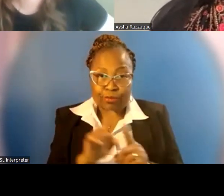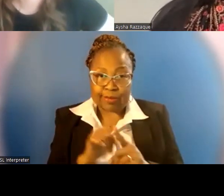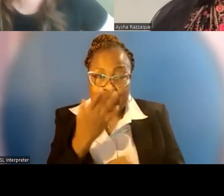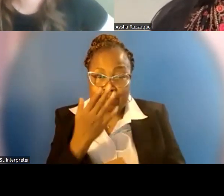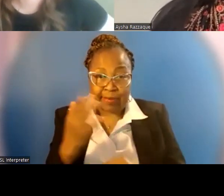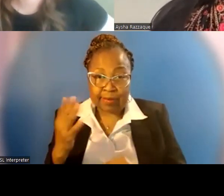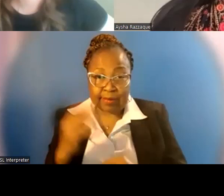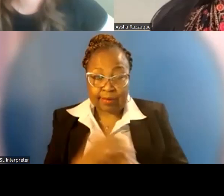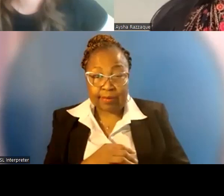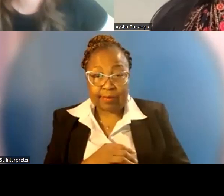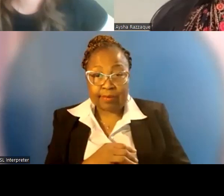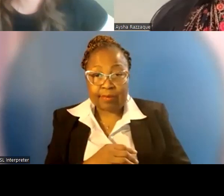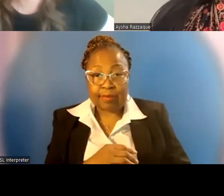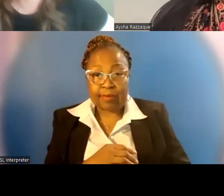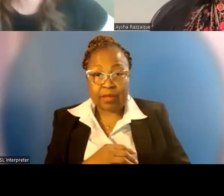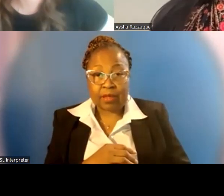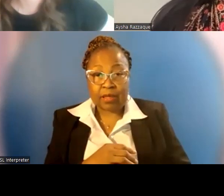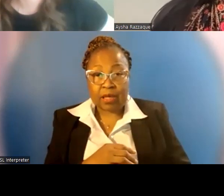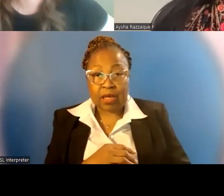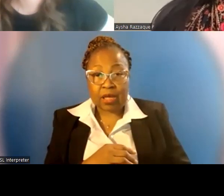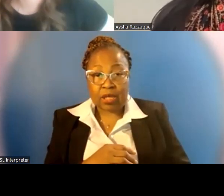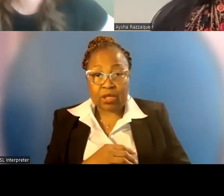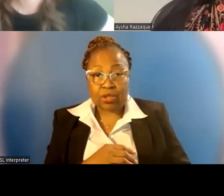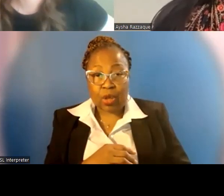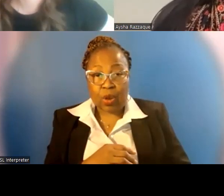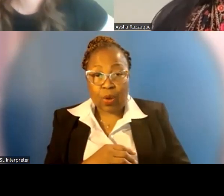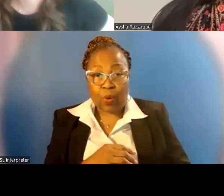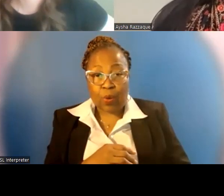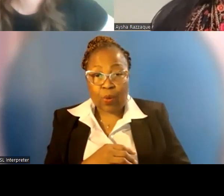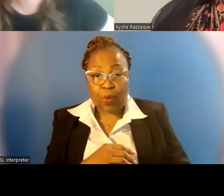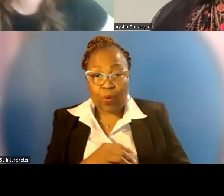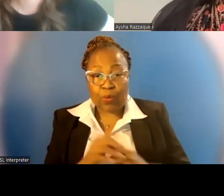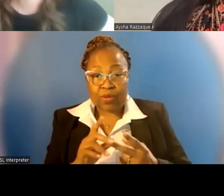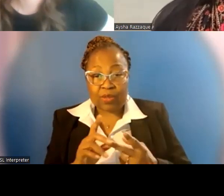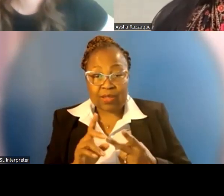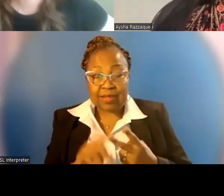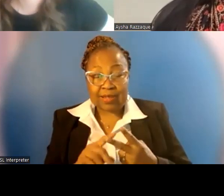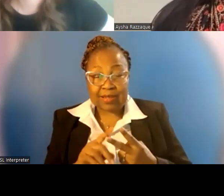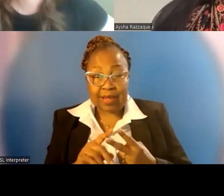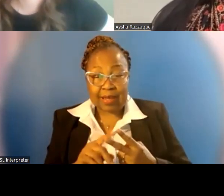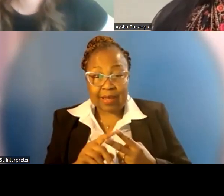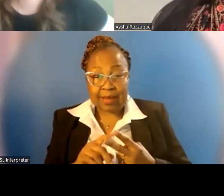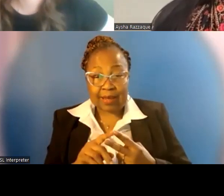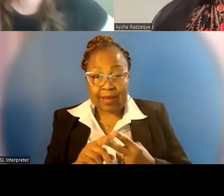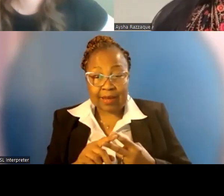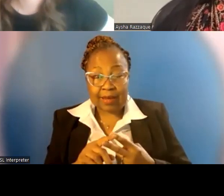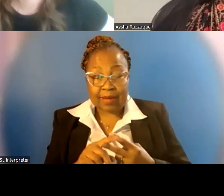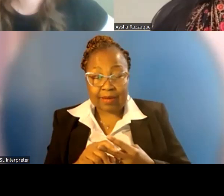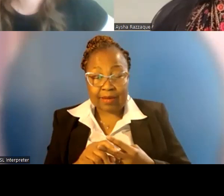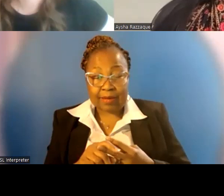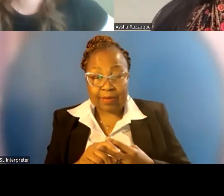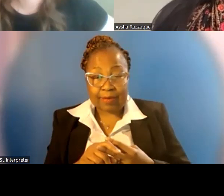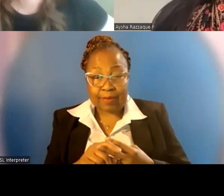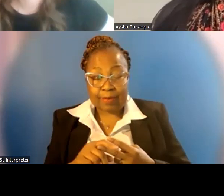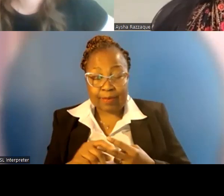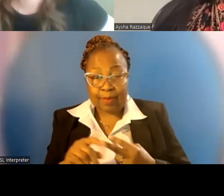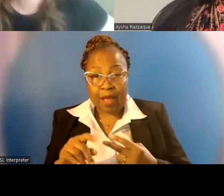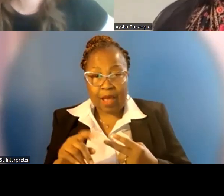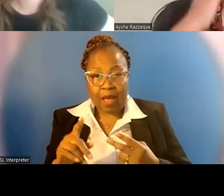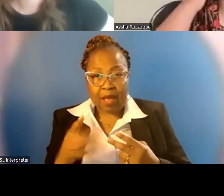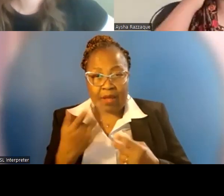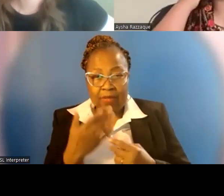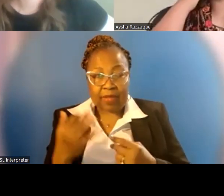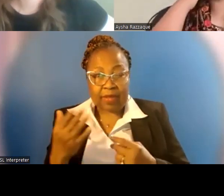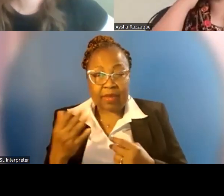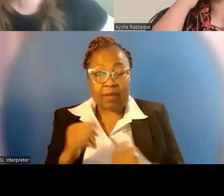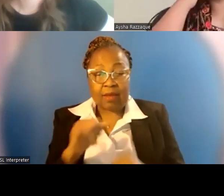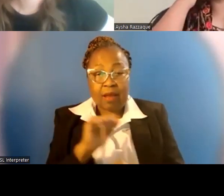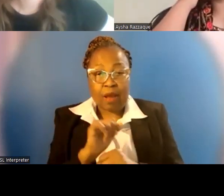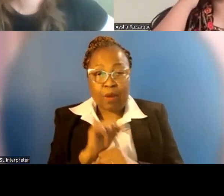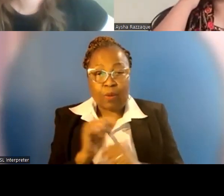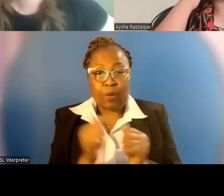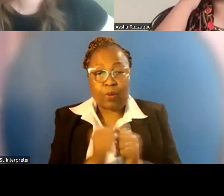And the second point I had that I worked with this,